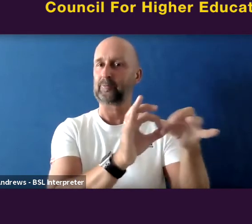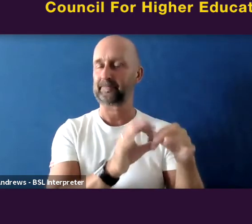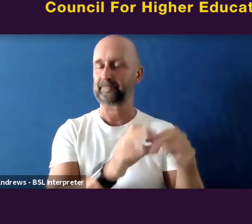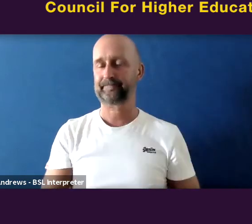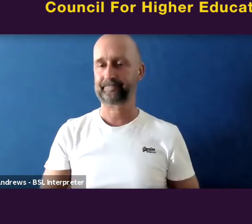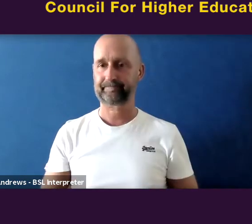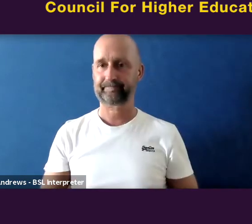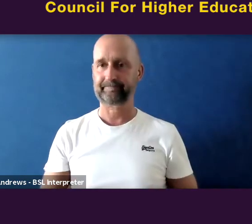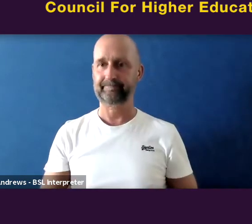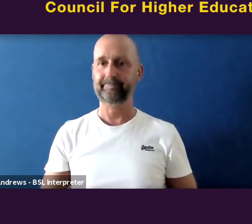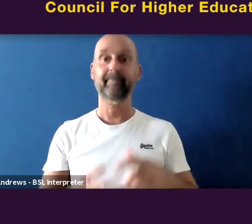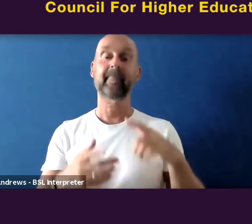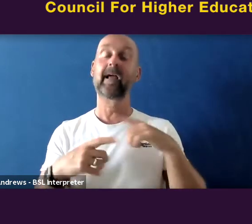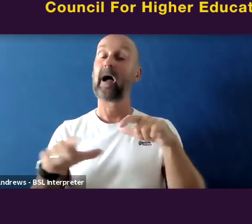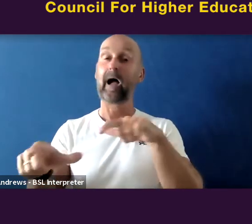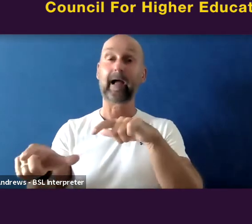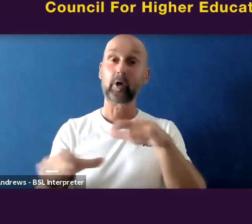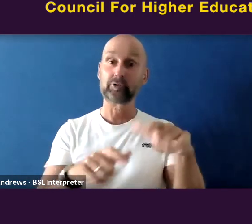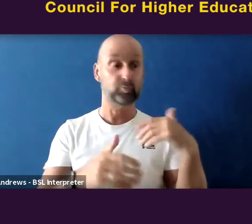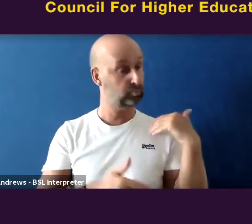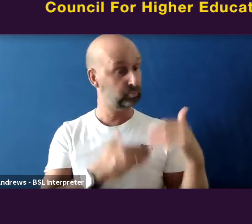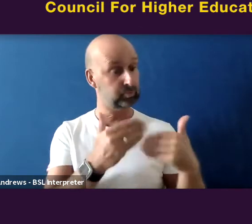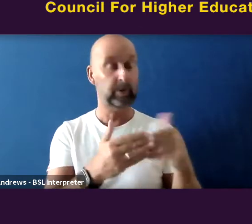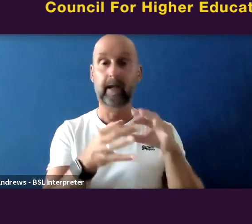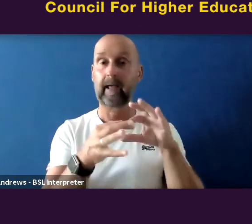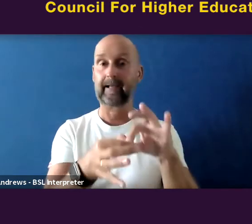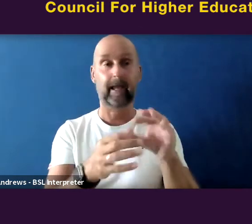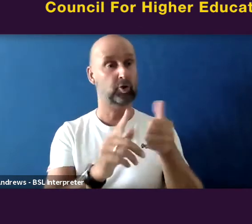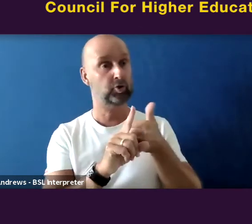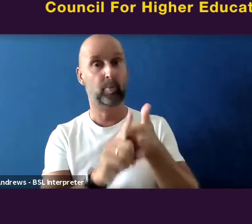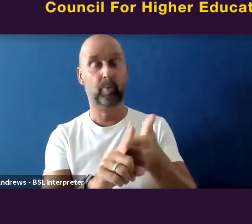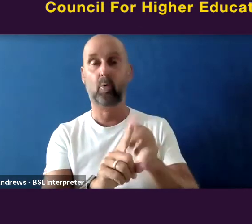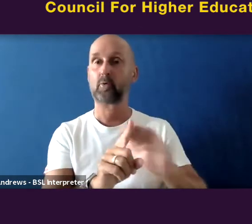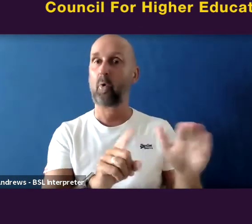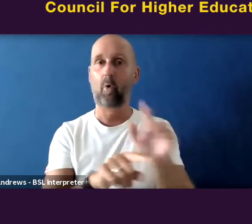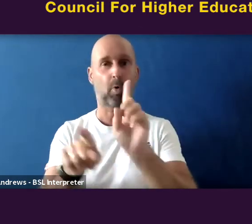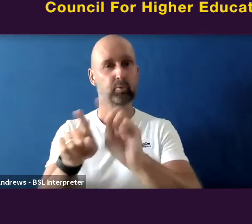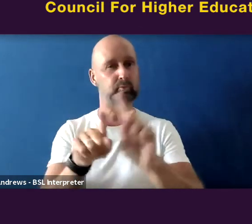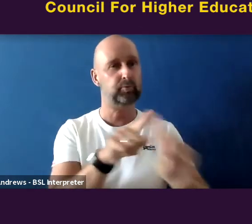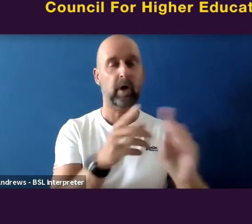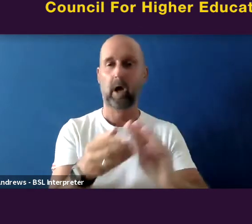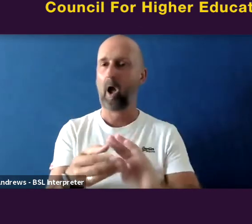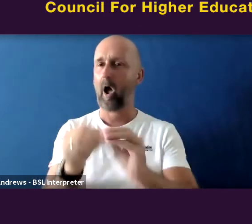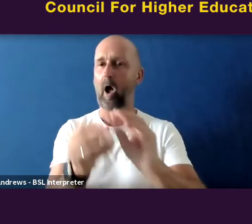I continued to engage in and support all forms of the arts, and in particular, the theatre